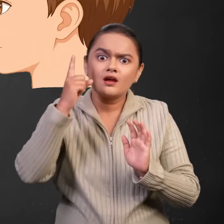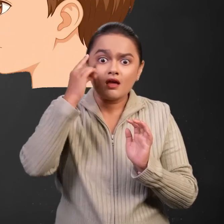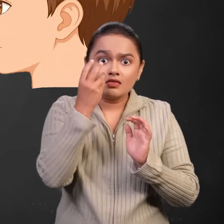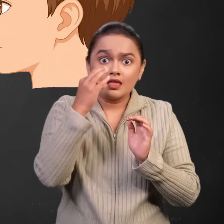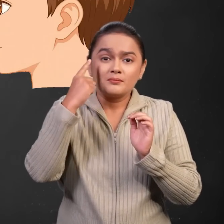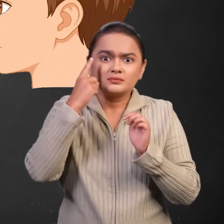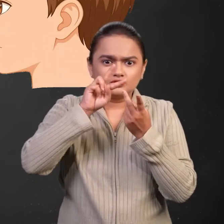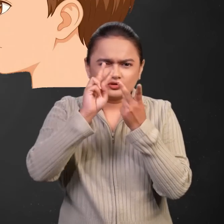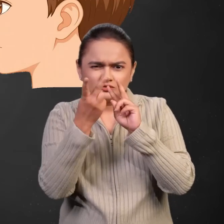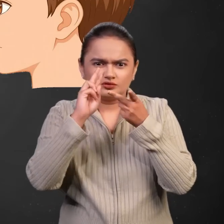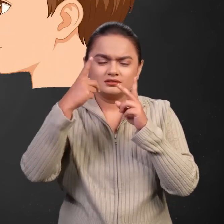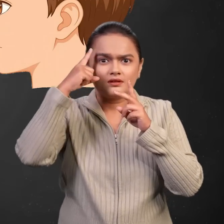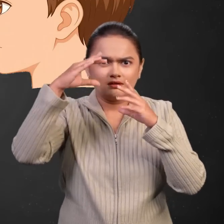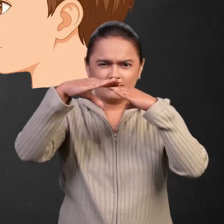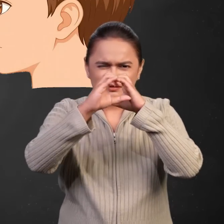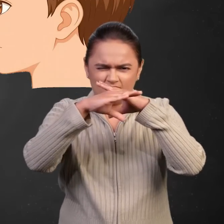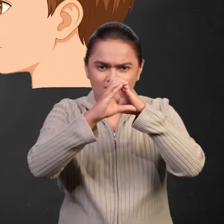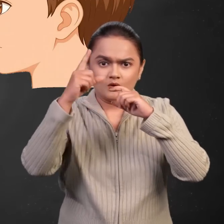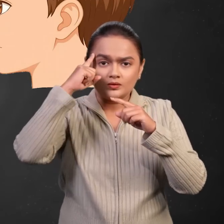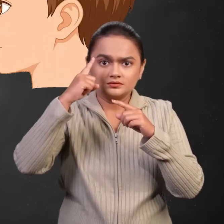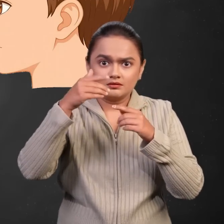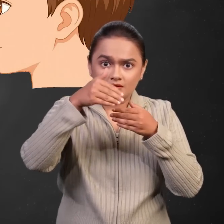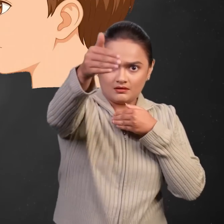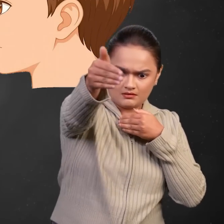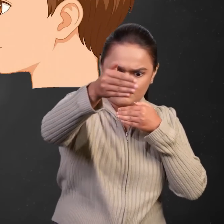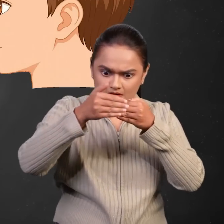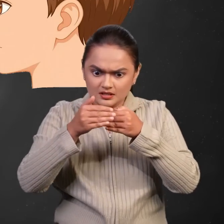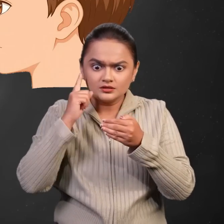to change the number, to change the focus from distance to new.